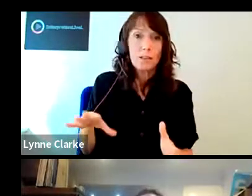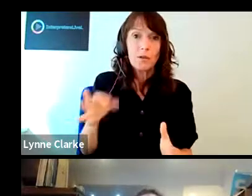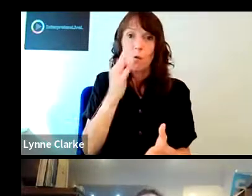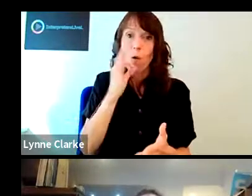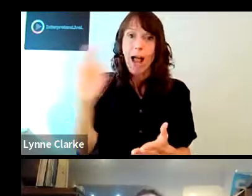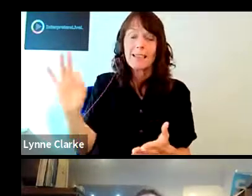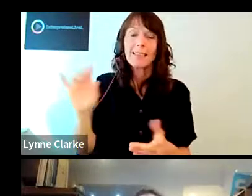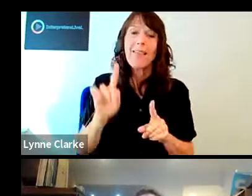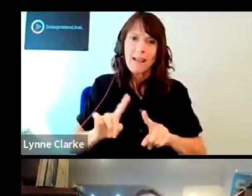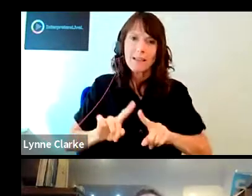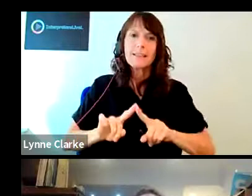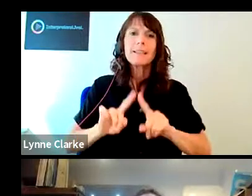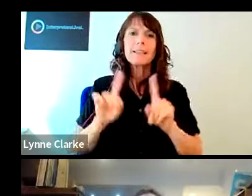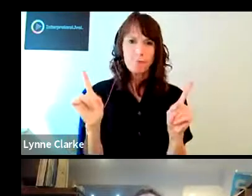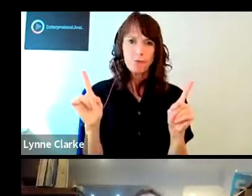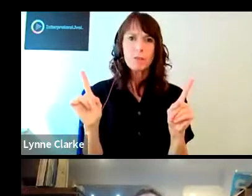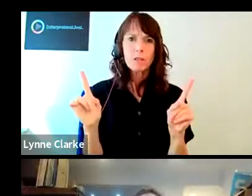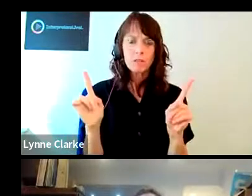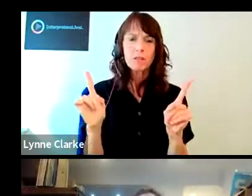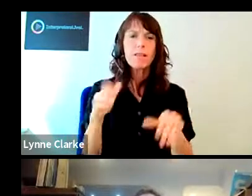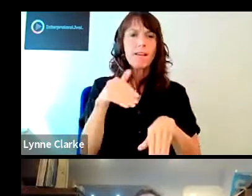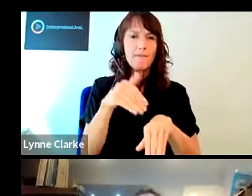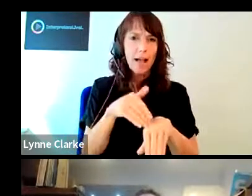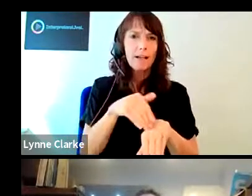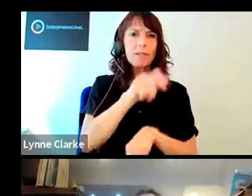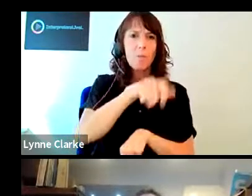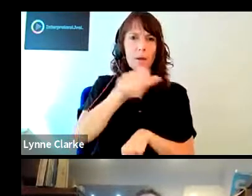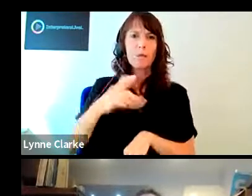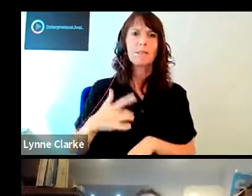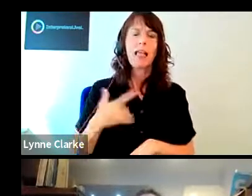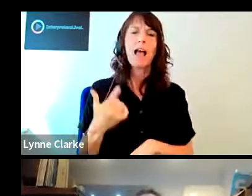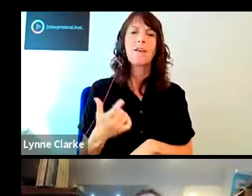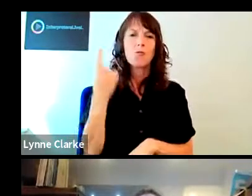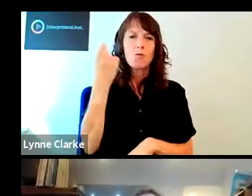difference you're making, hopefully people will say, okay, it's worth the effort and carry on.